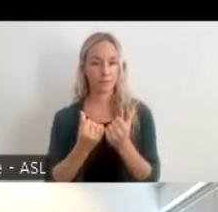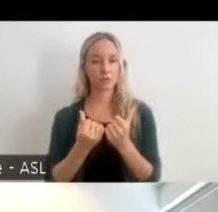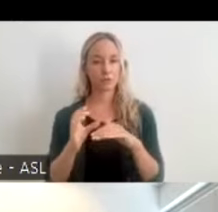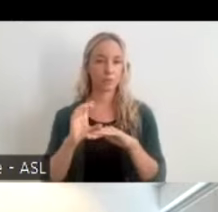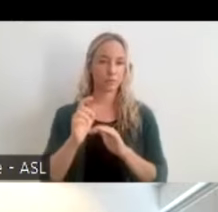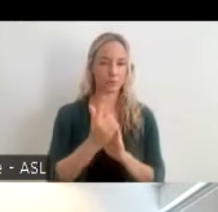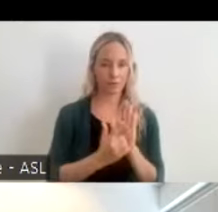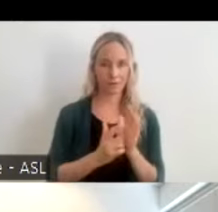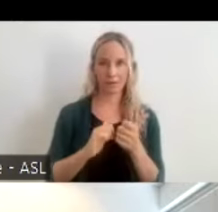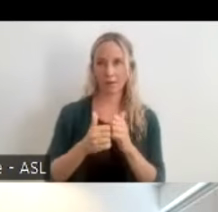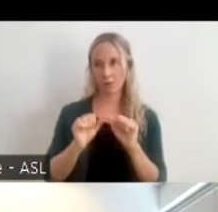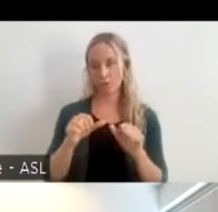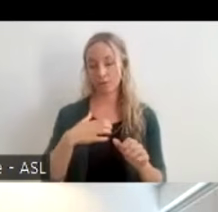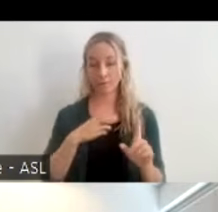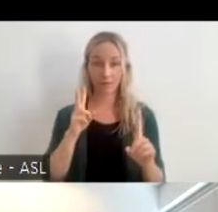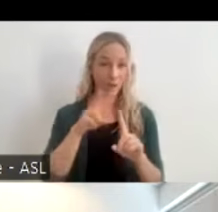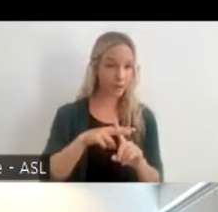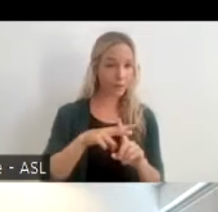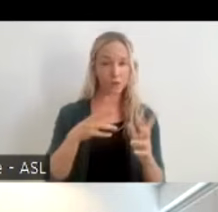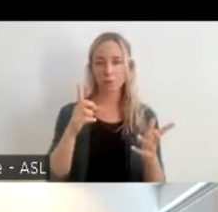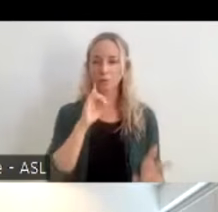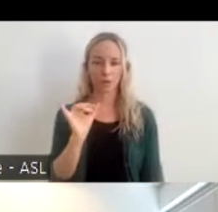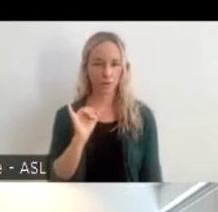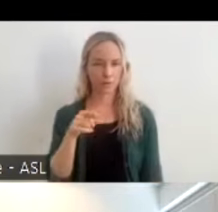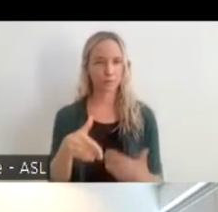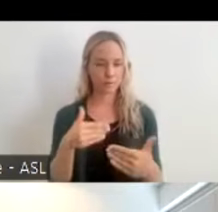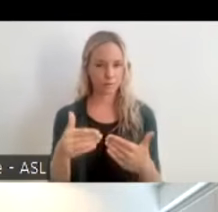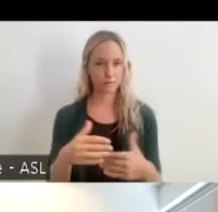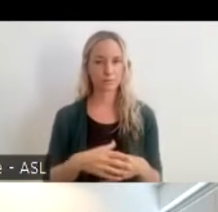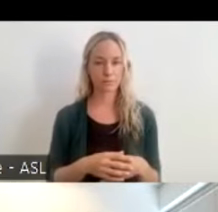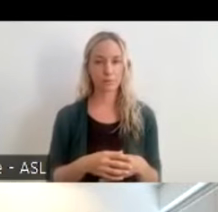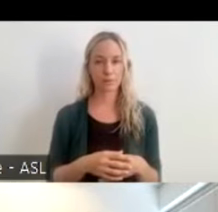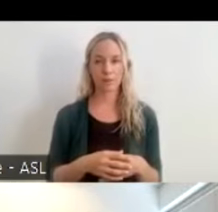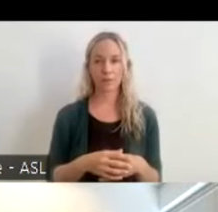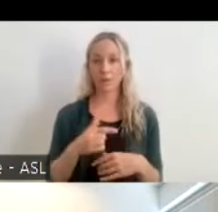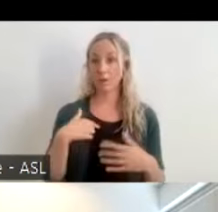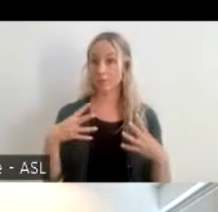go along, I have my PowerPoint up so I don't know if I'll be seeing the questions in the Q& A unless it pops up, But any